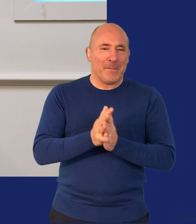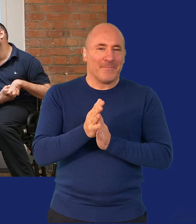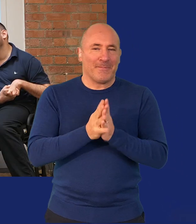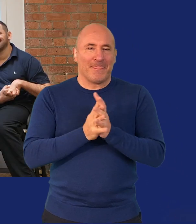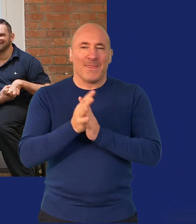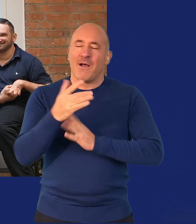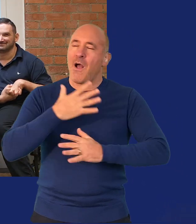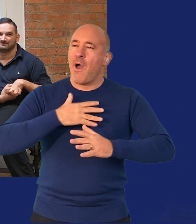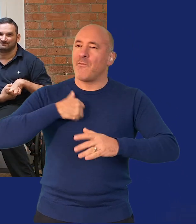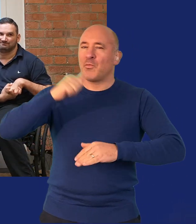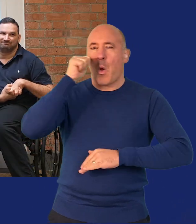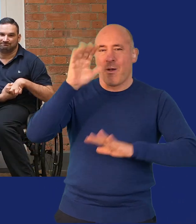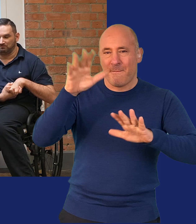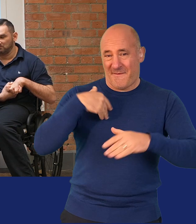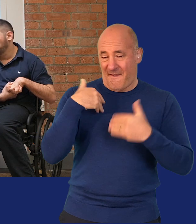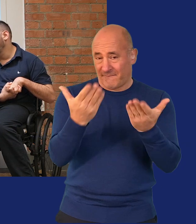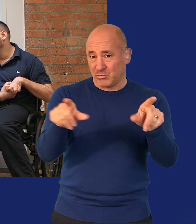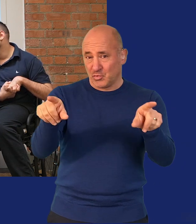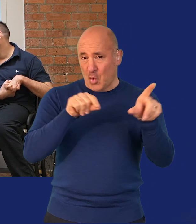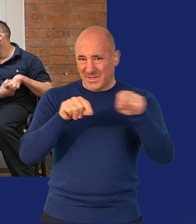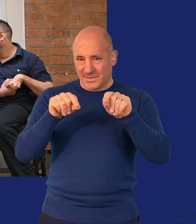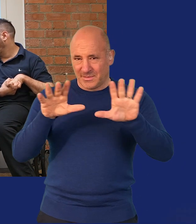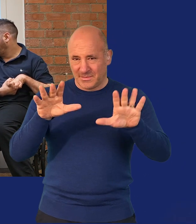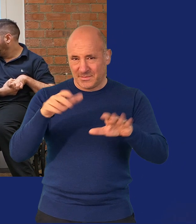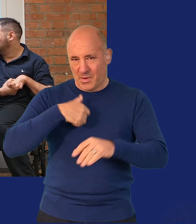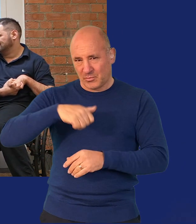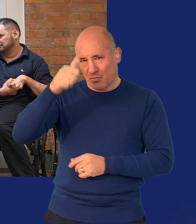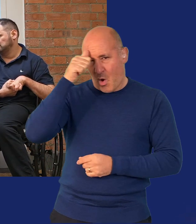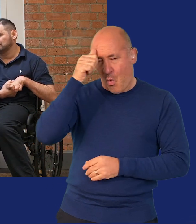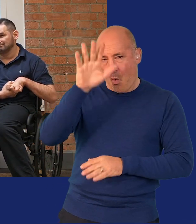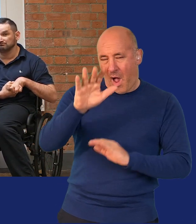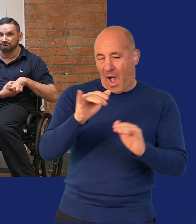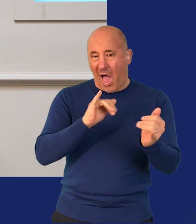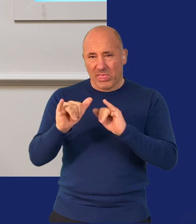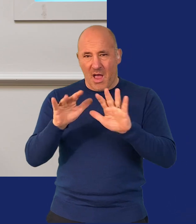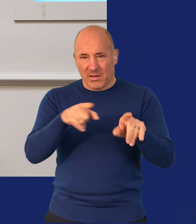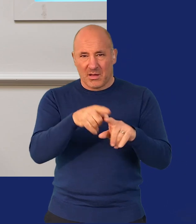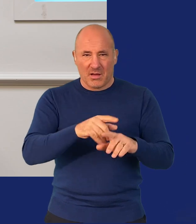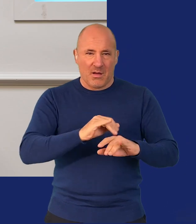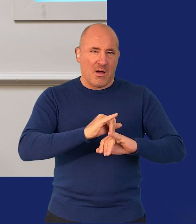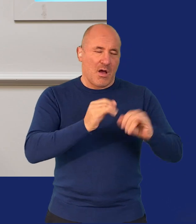I would love to know either a really bad learning experience or a really good